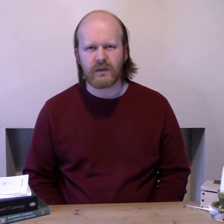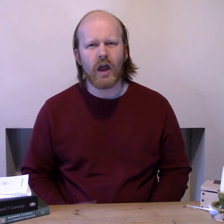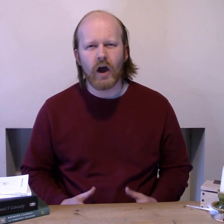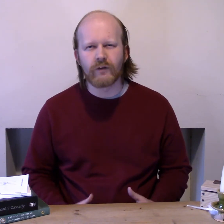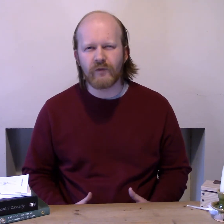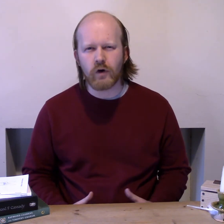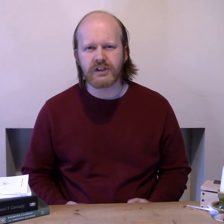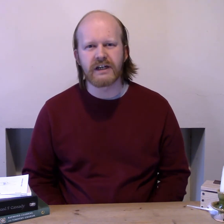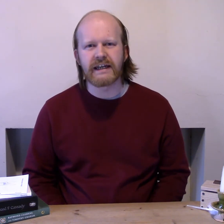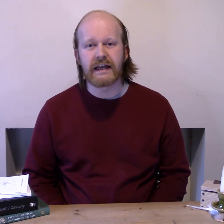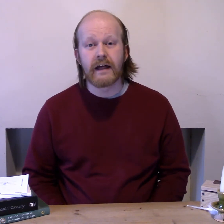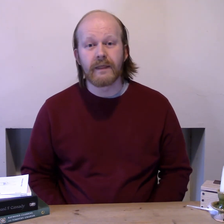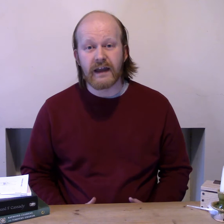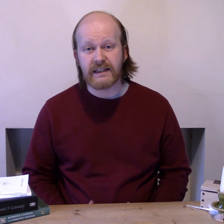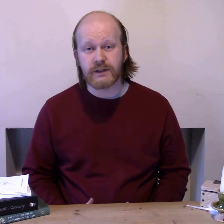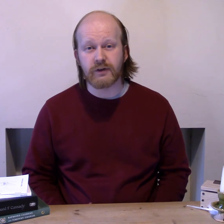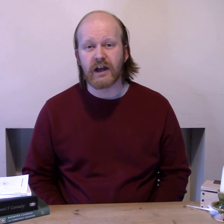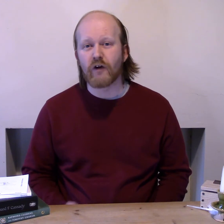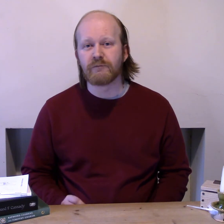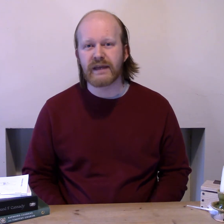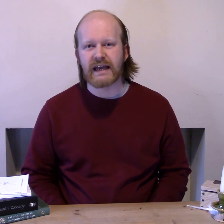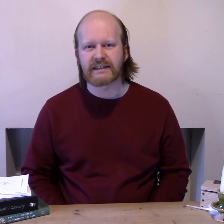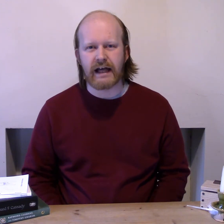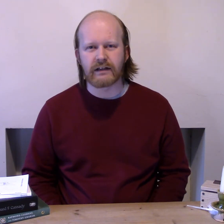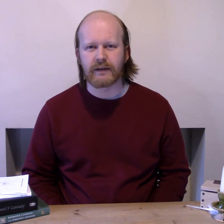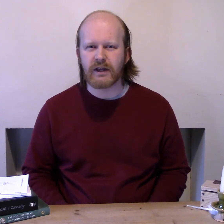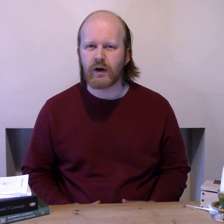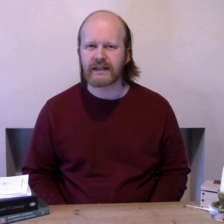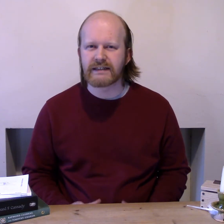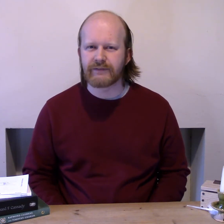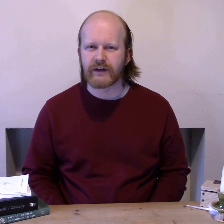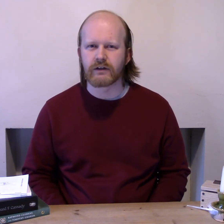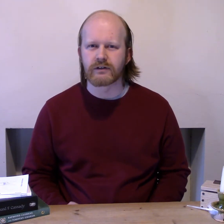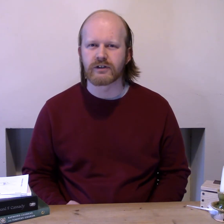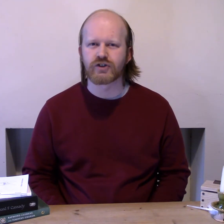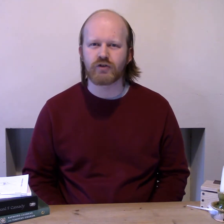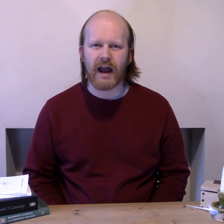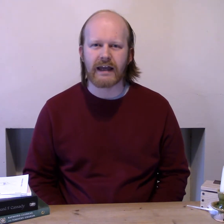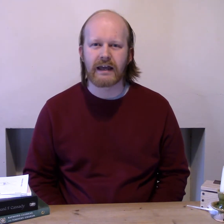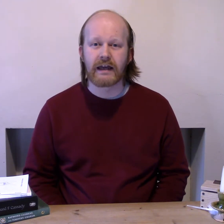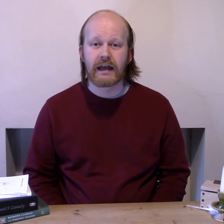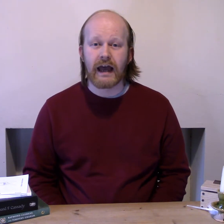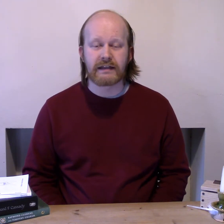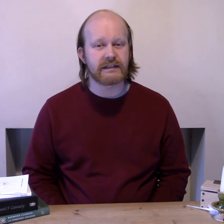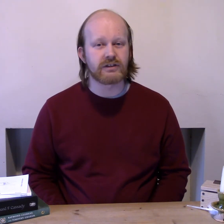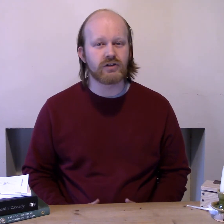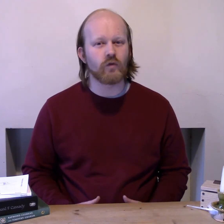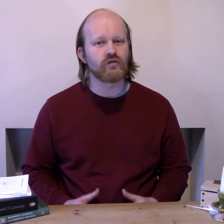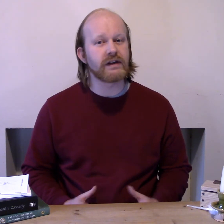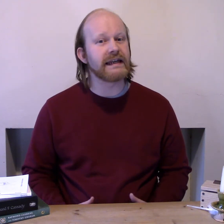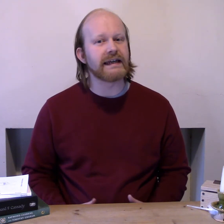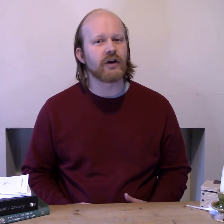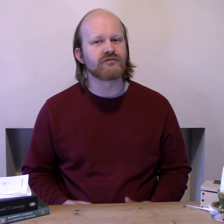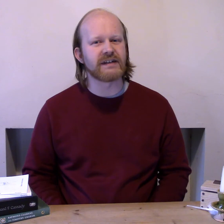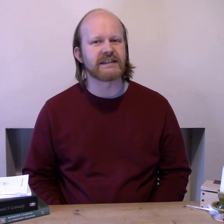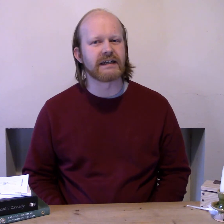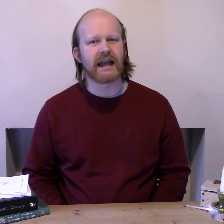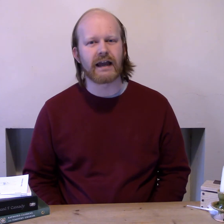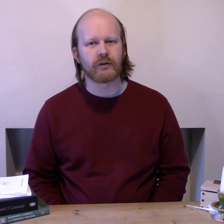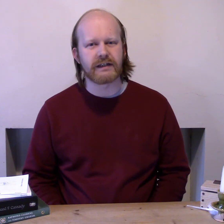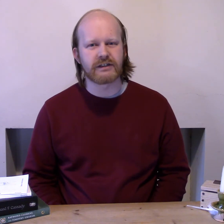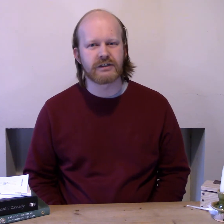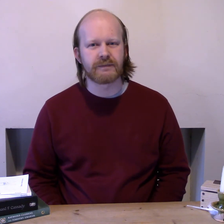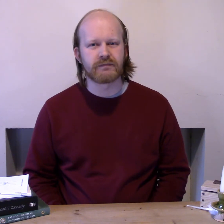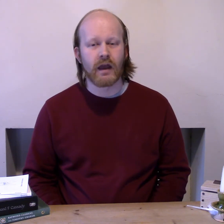Unfortunately the history of BSL can be quite difficult to track, as it is not really a written language.